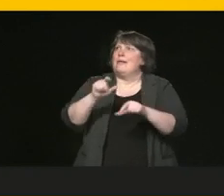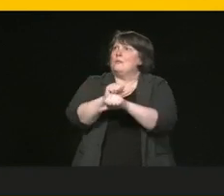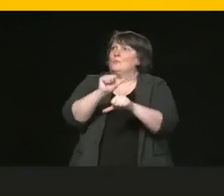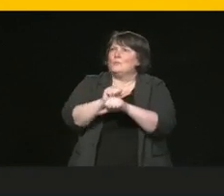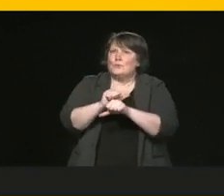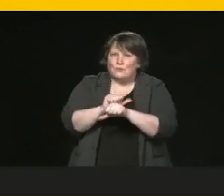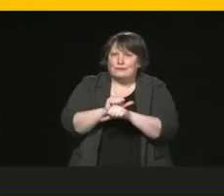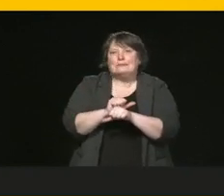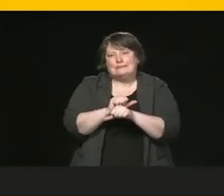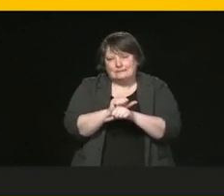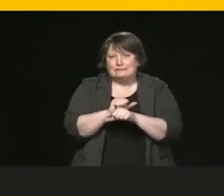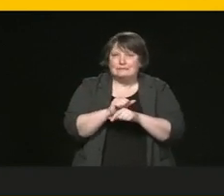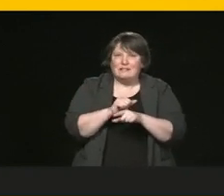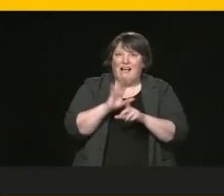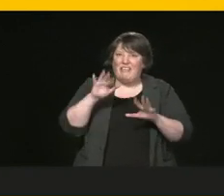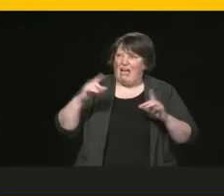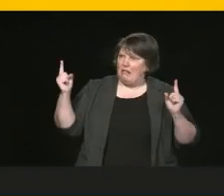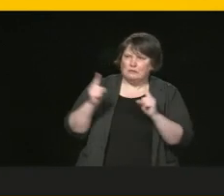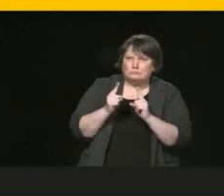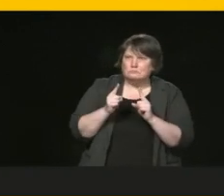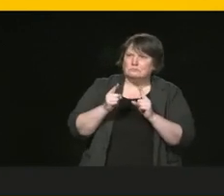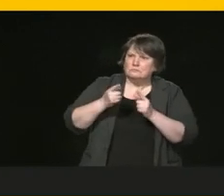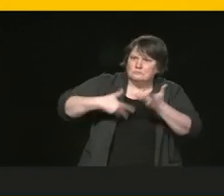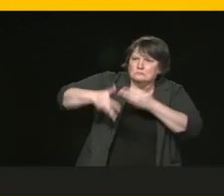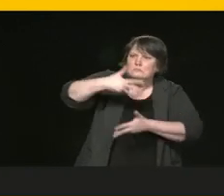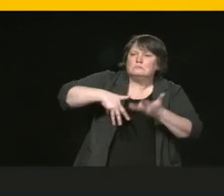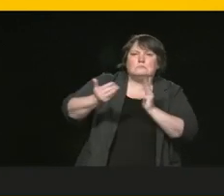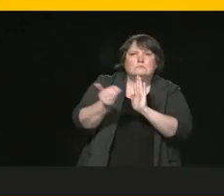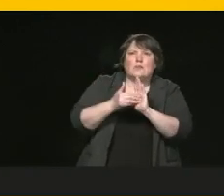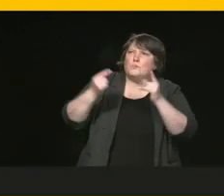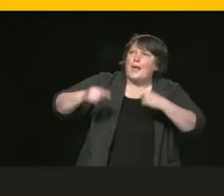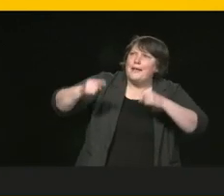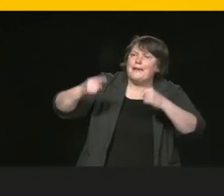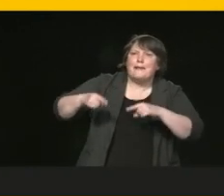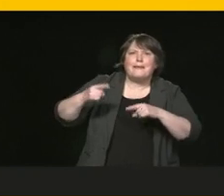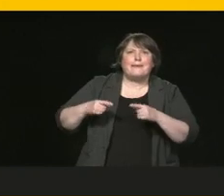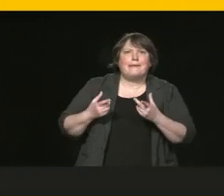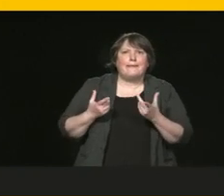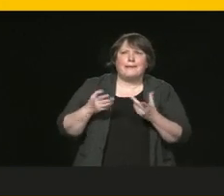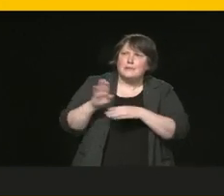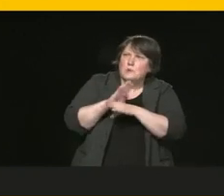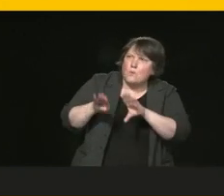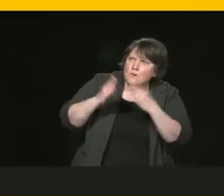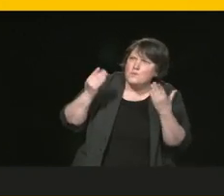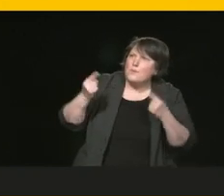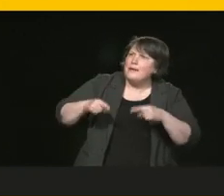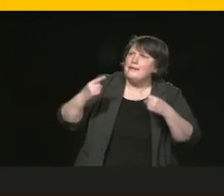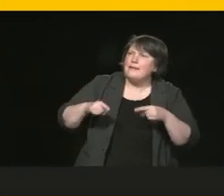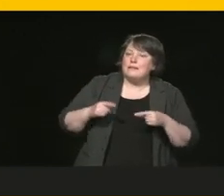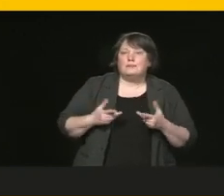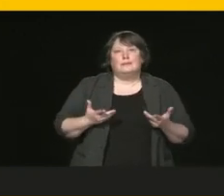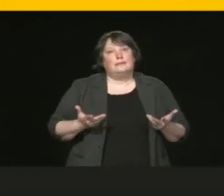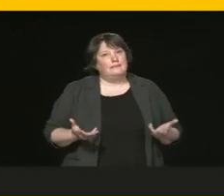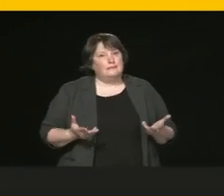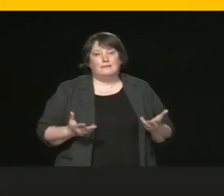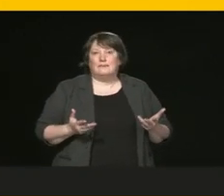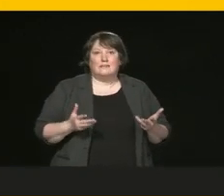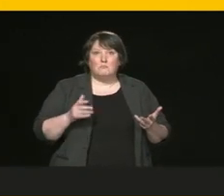AND WHEN WE CAN RELAX THE RULES ON SOCIAL DISTANCING AND